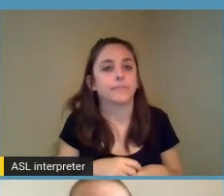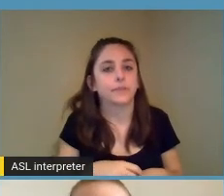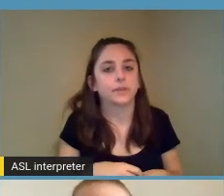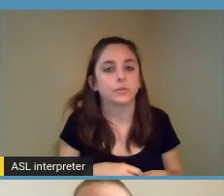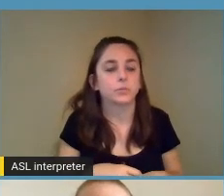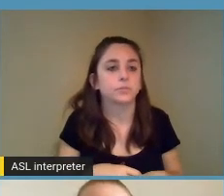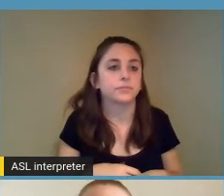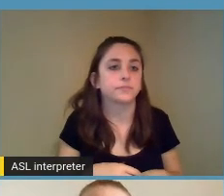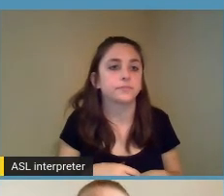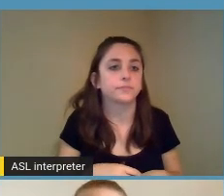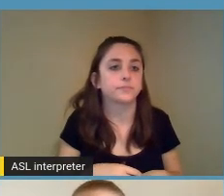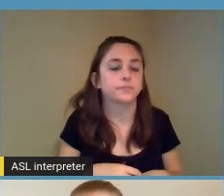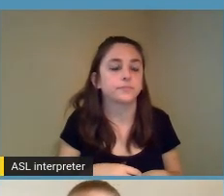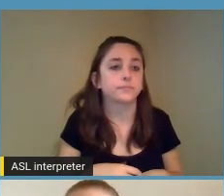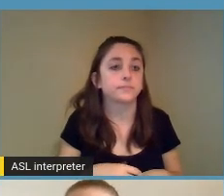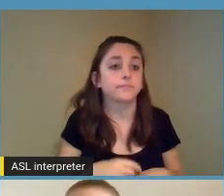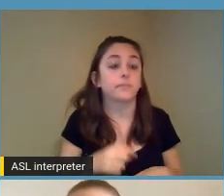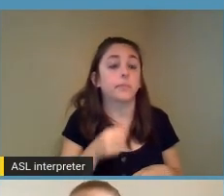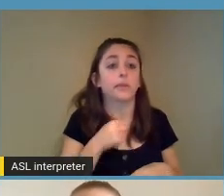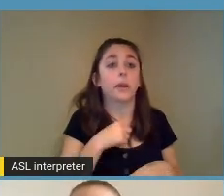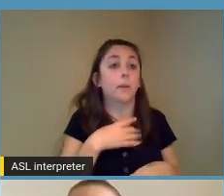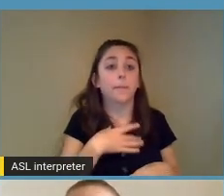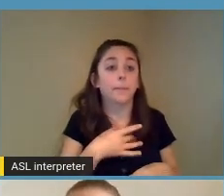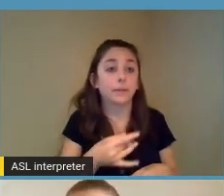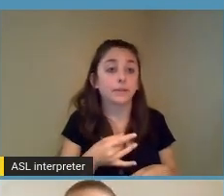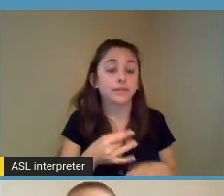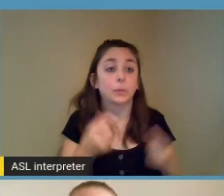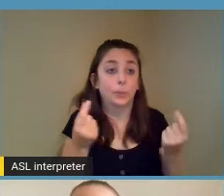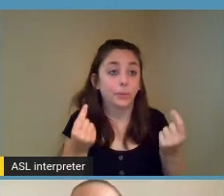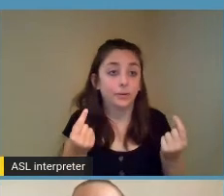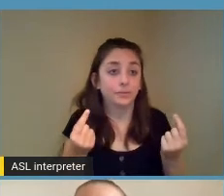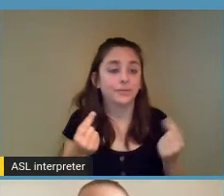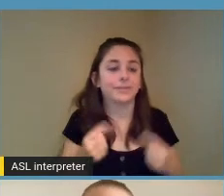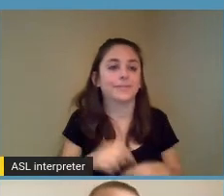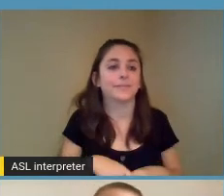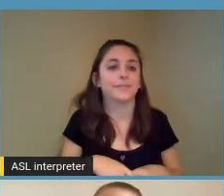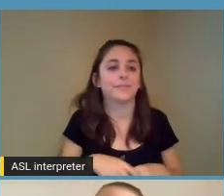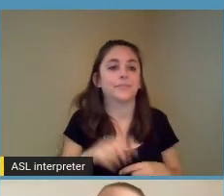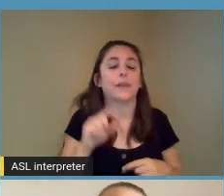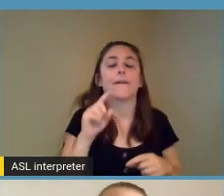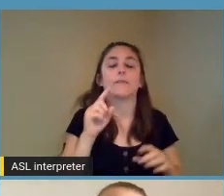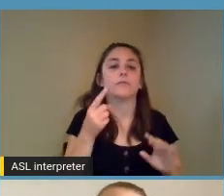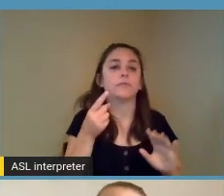So what I like to do is, first things first, I have my audio whether it's a single interview